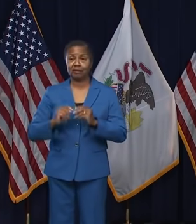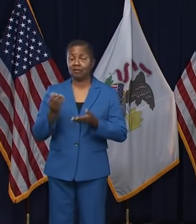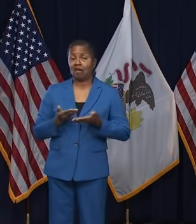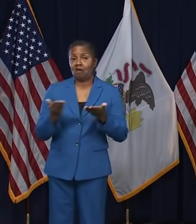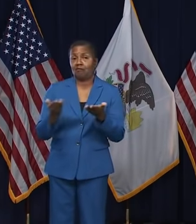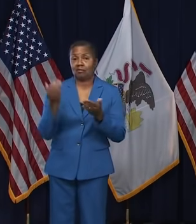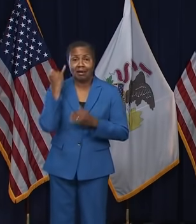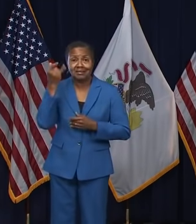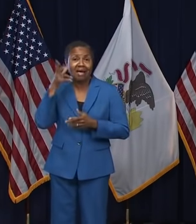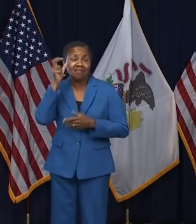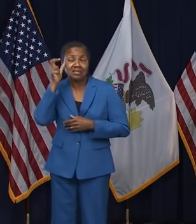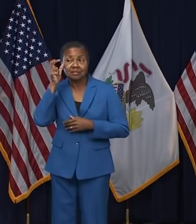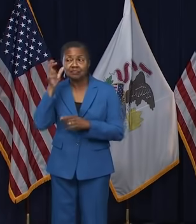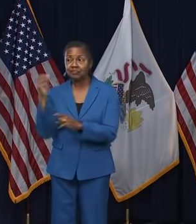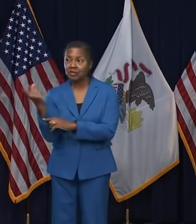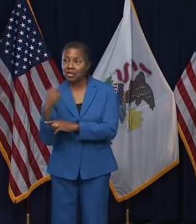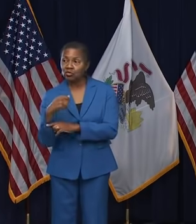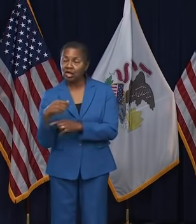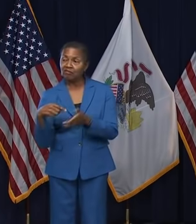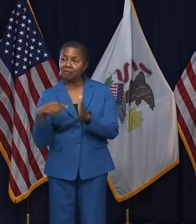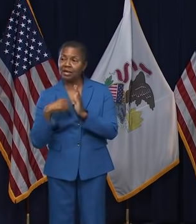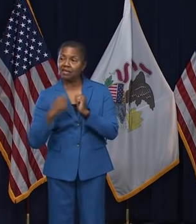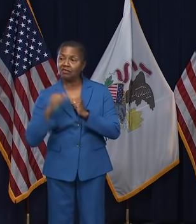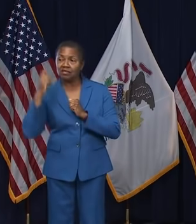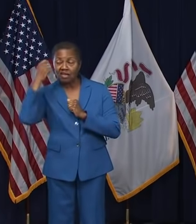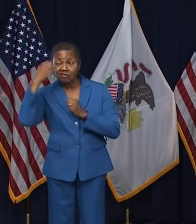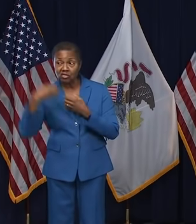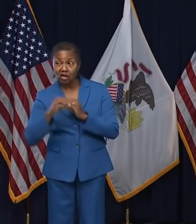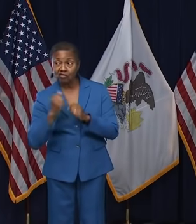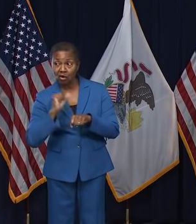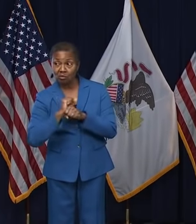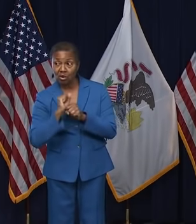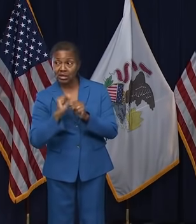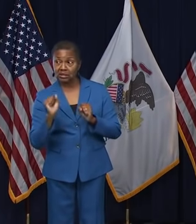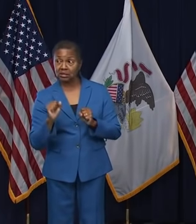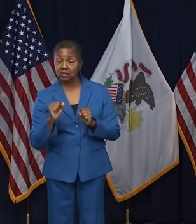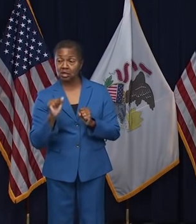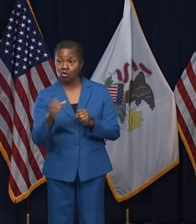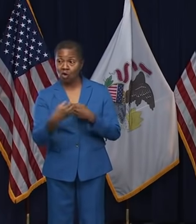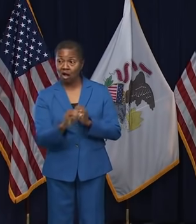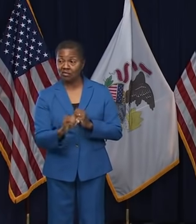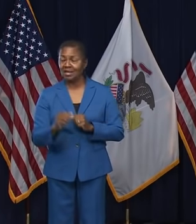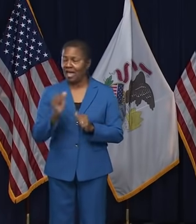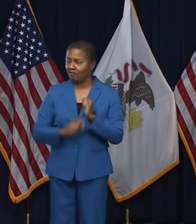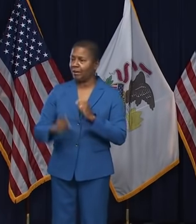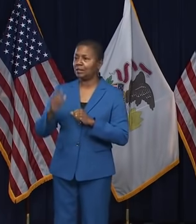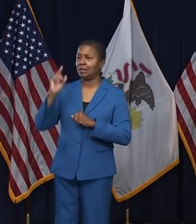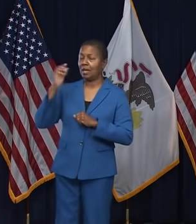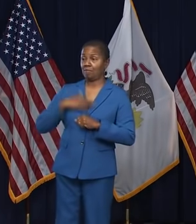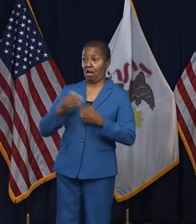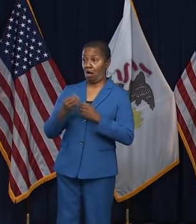spread of coated- and I've listened when people have